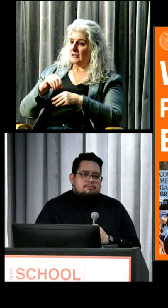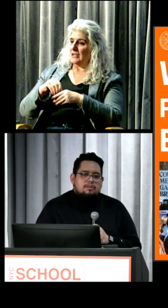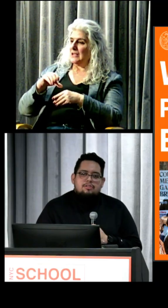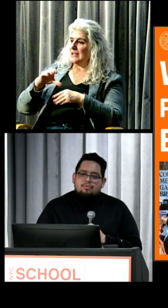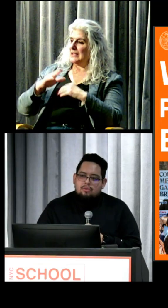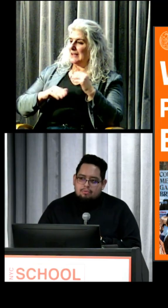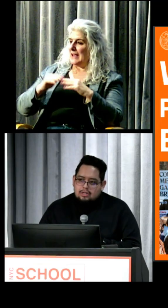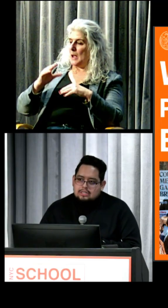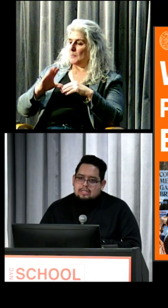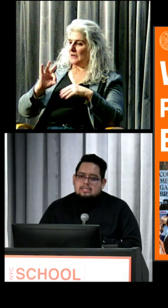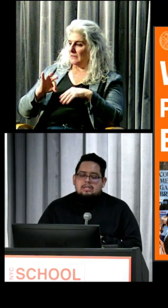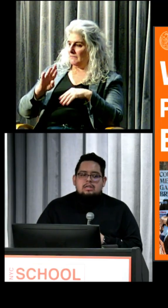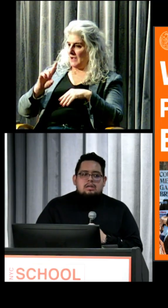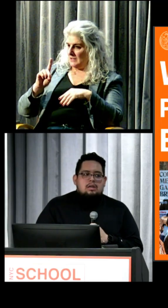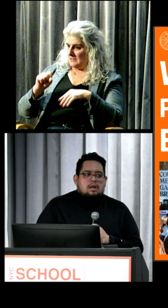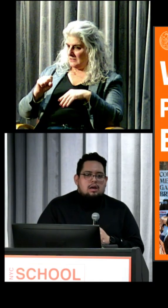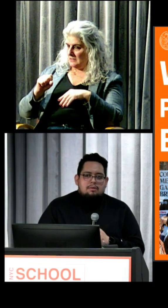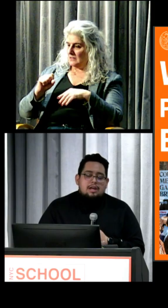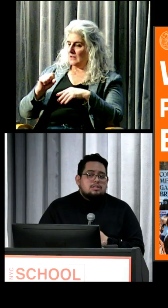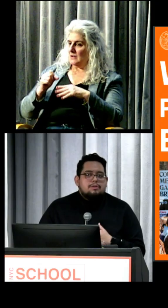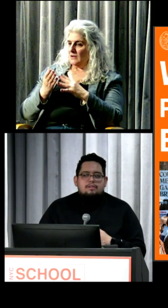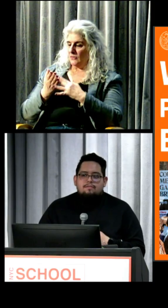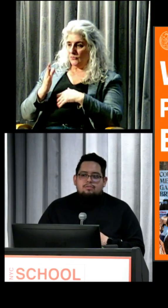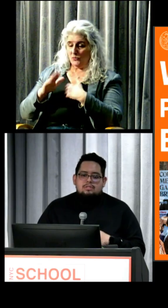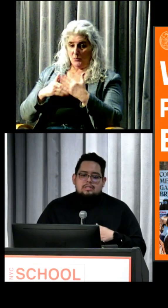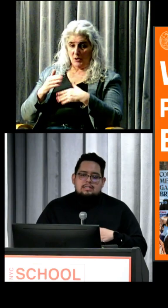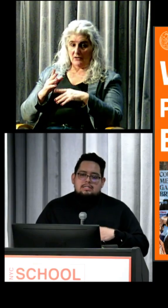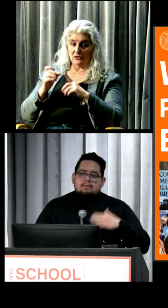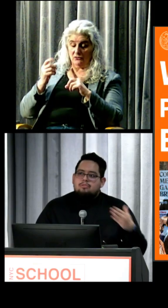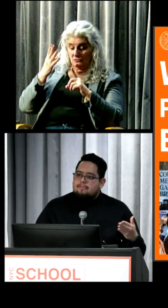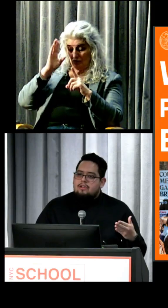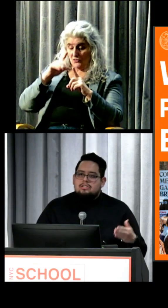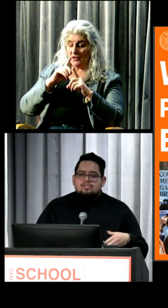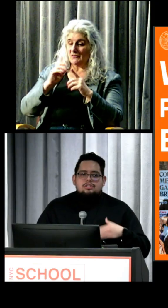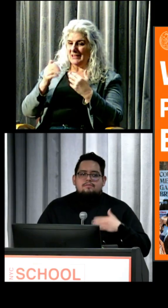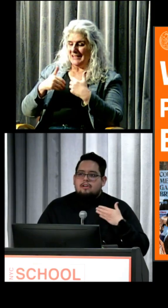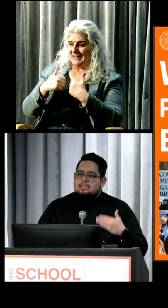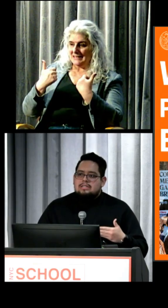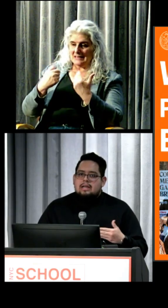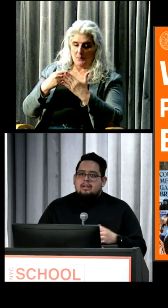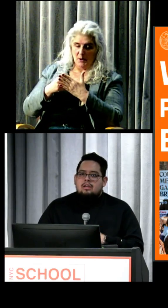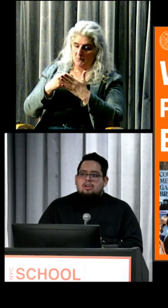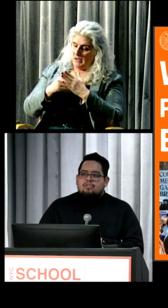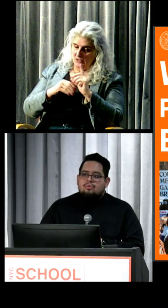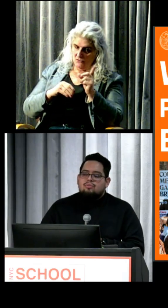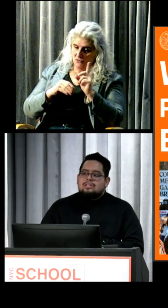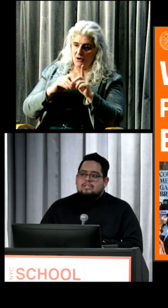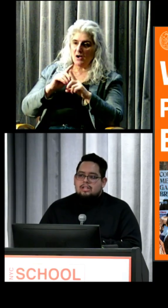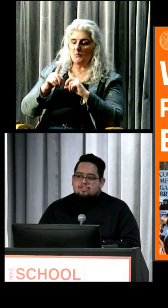That you're building, what you are focused on as a builder is I want to create my perfect neighborhood, right?